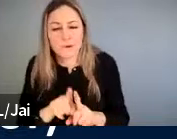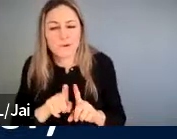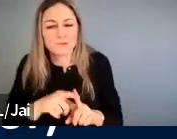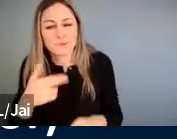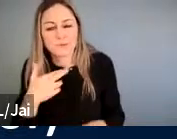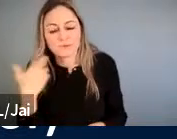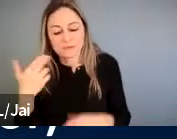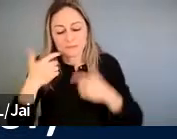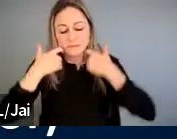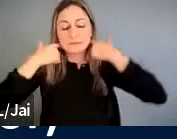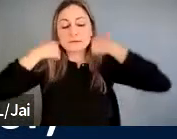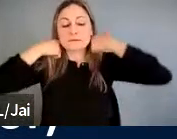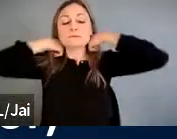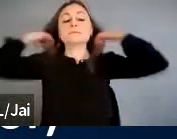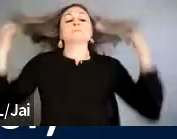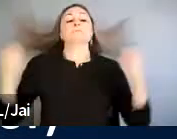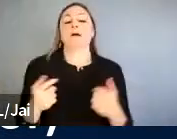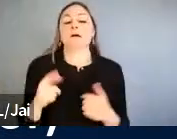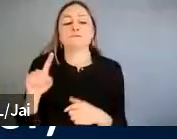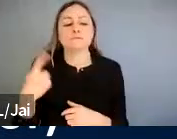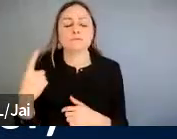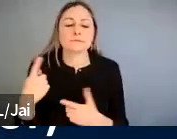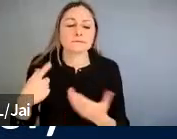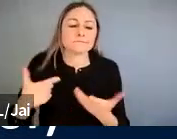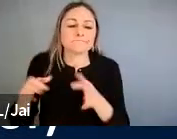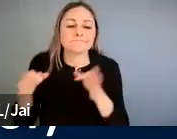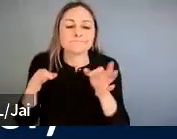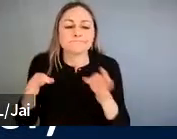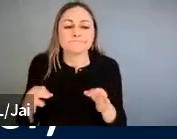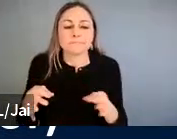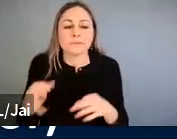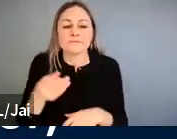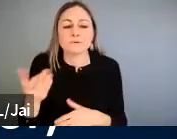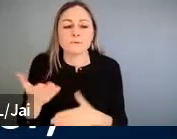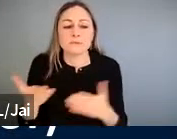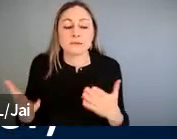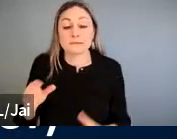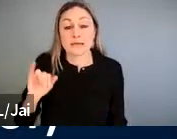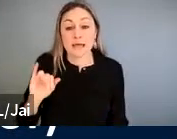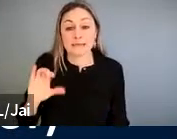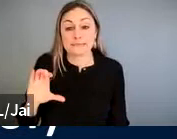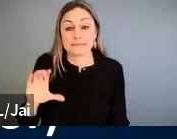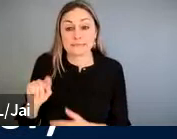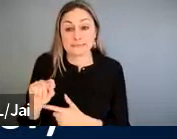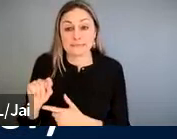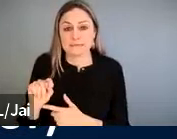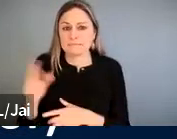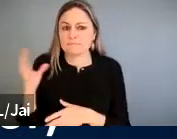And so just to go over a few things, ICT is really encompassing any and all technology